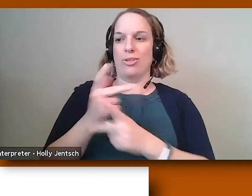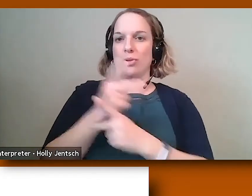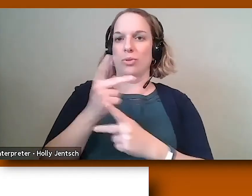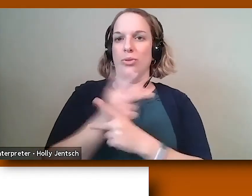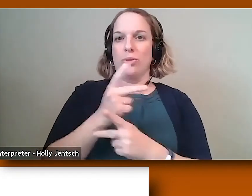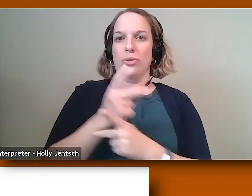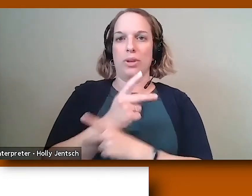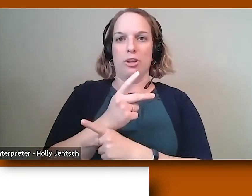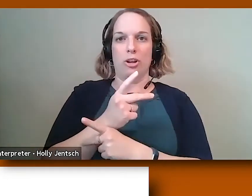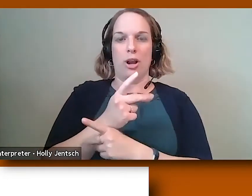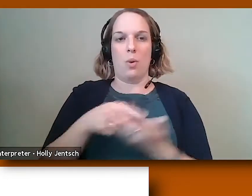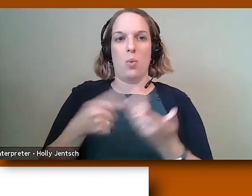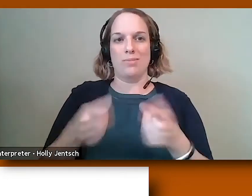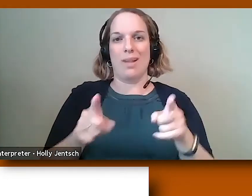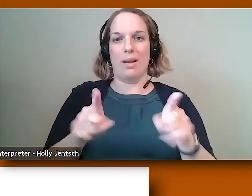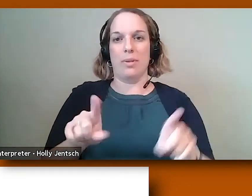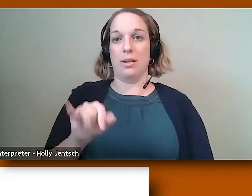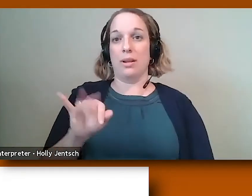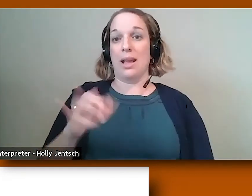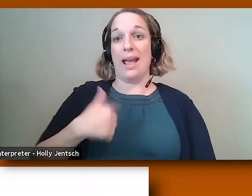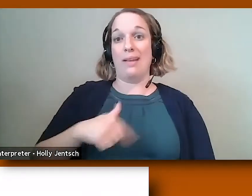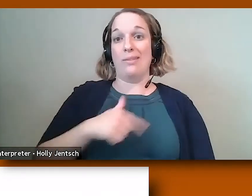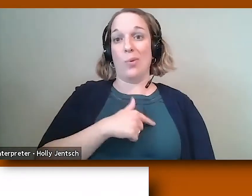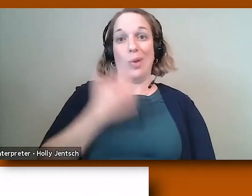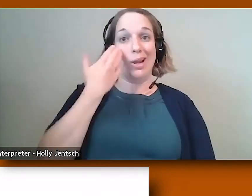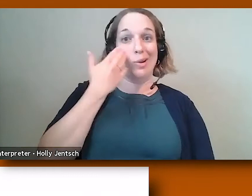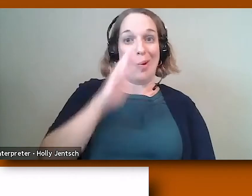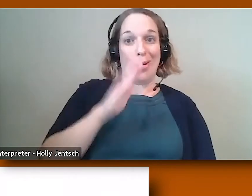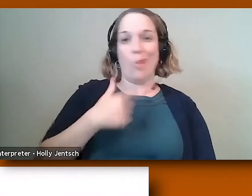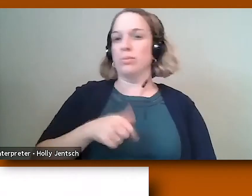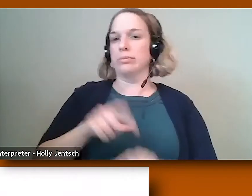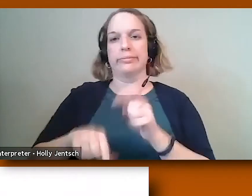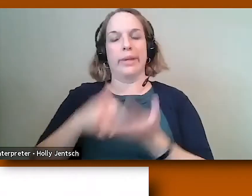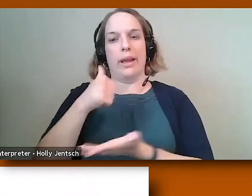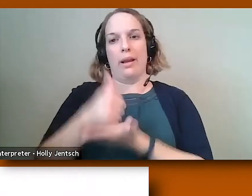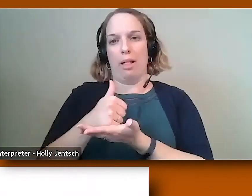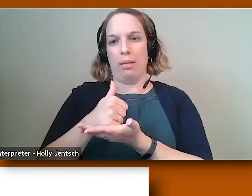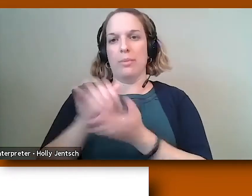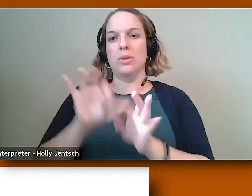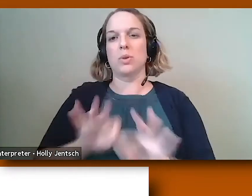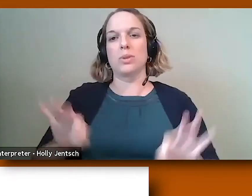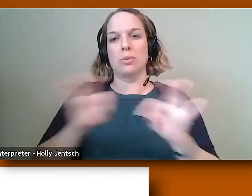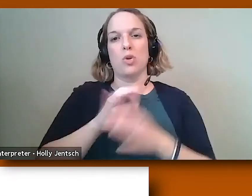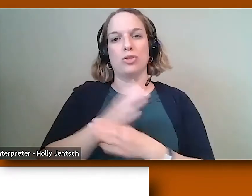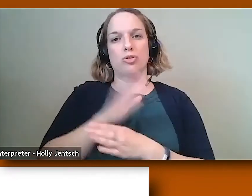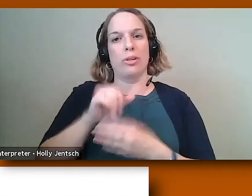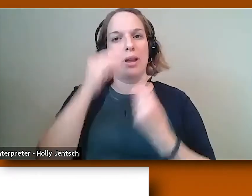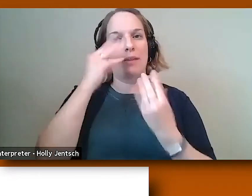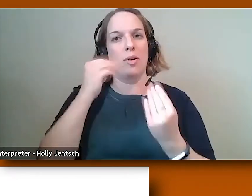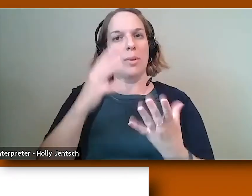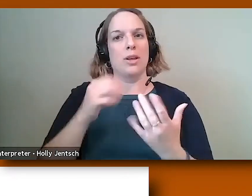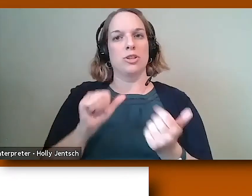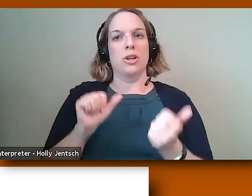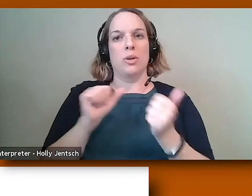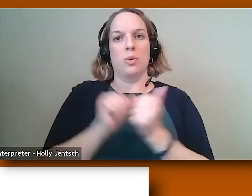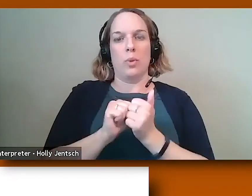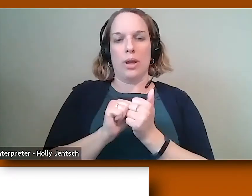and hopefully figure it out. But if we don't know about it, then we can't help, so it's really important to bring that to the attention of